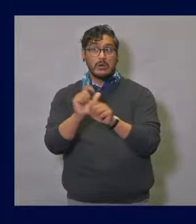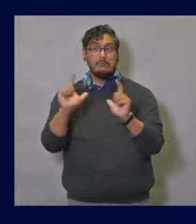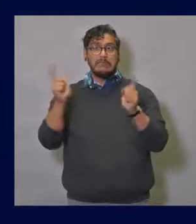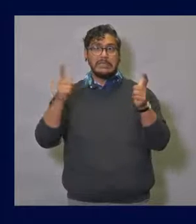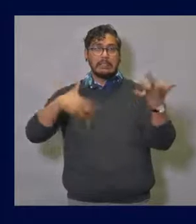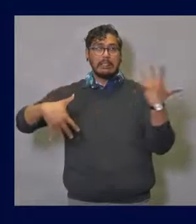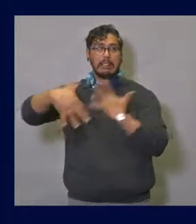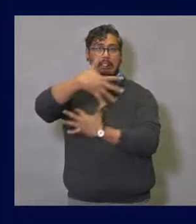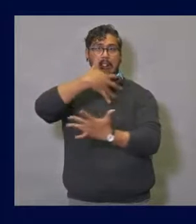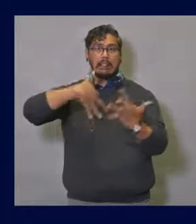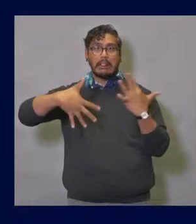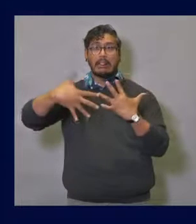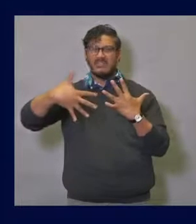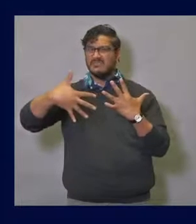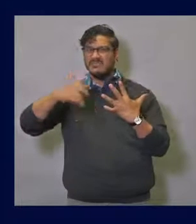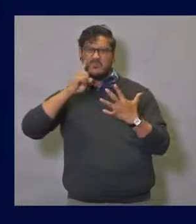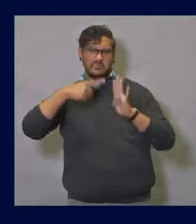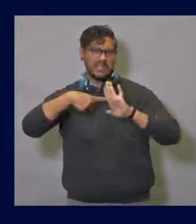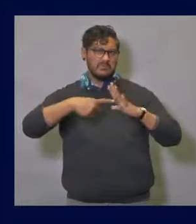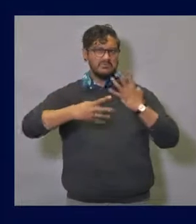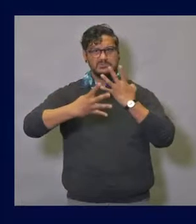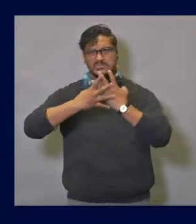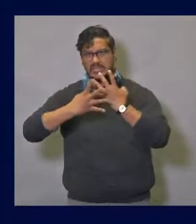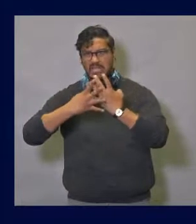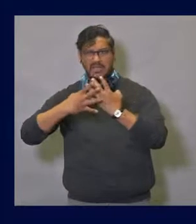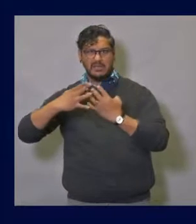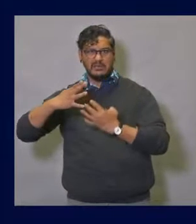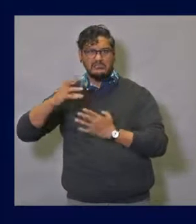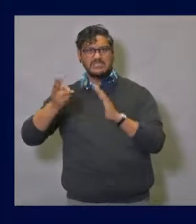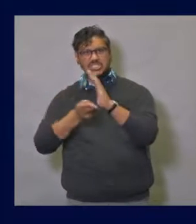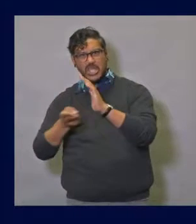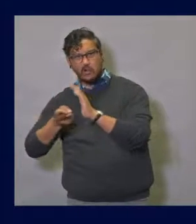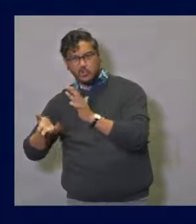HIGH-RISK CONGREGANT LIVING